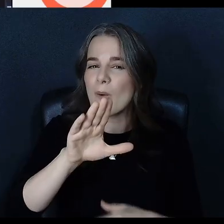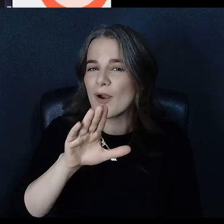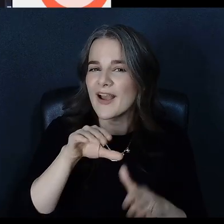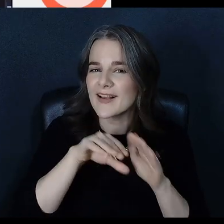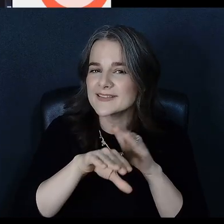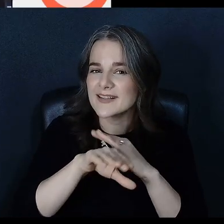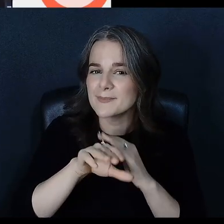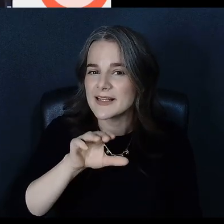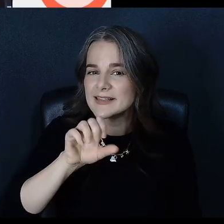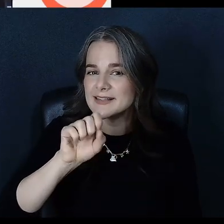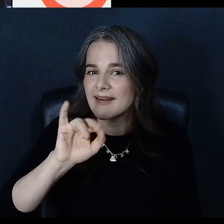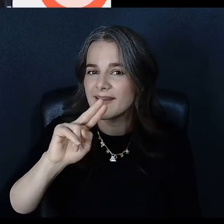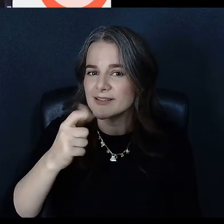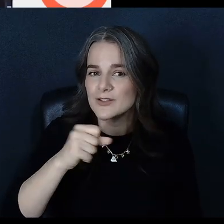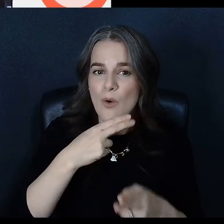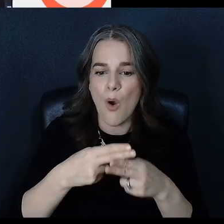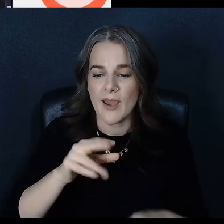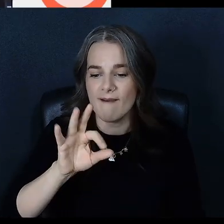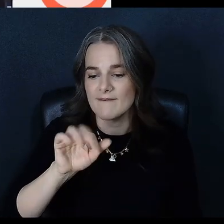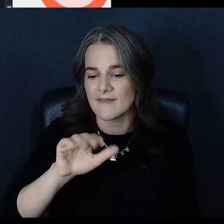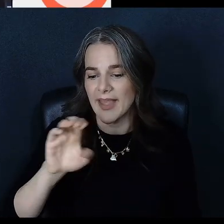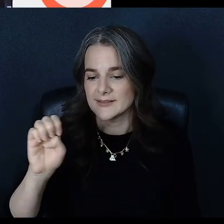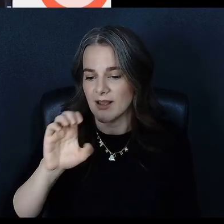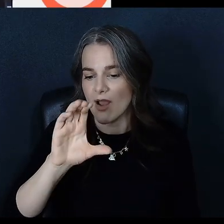And then eye gaze. Eye gaze, as we move up the chart here,